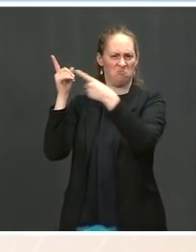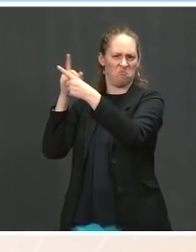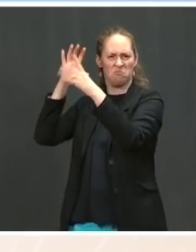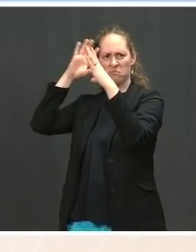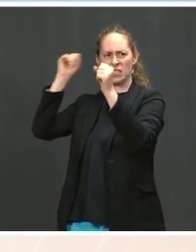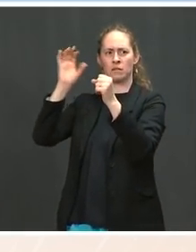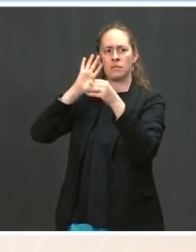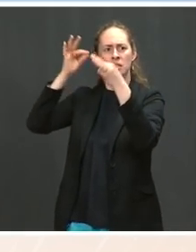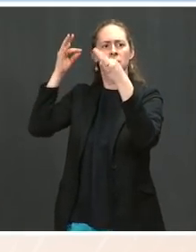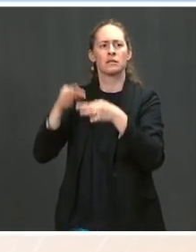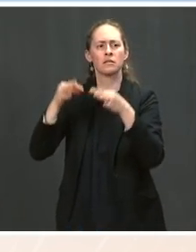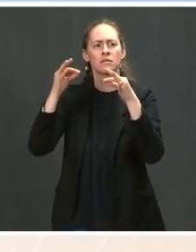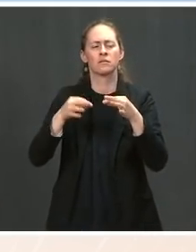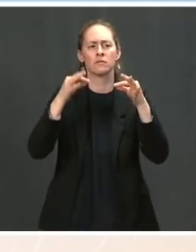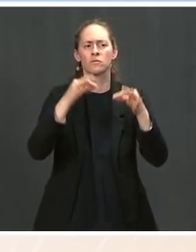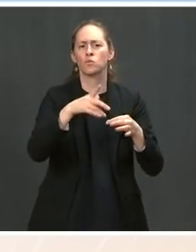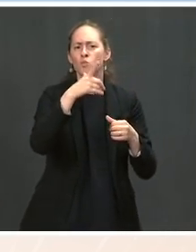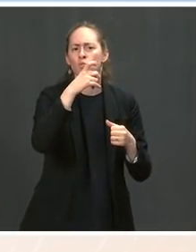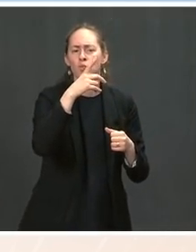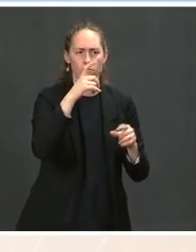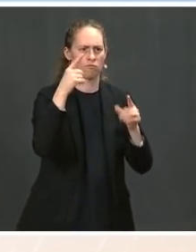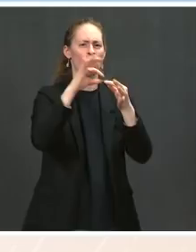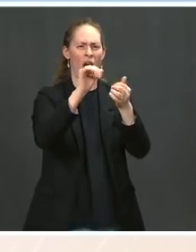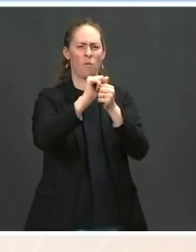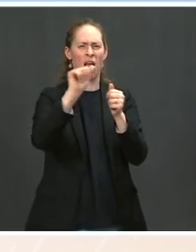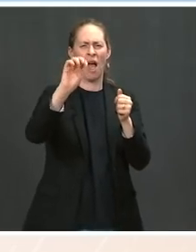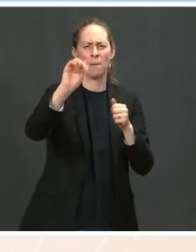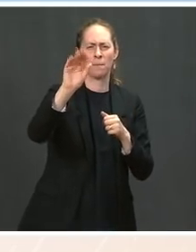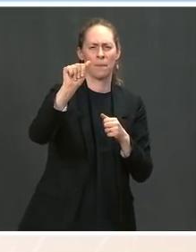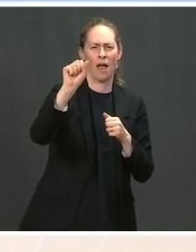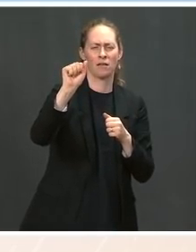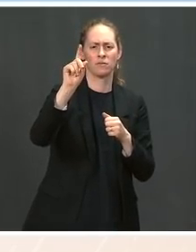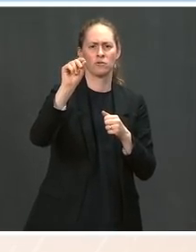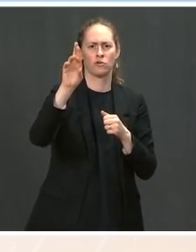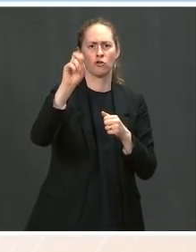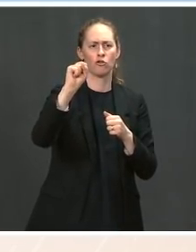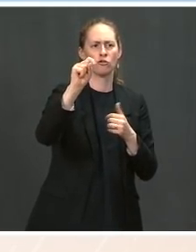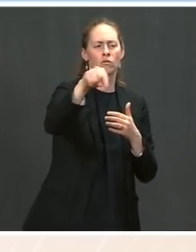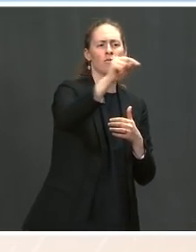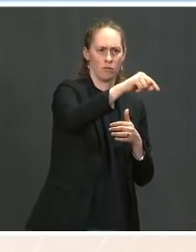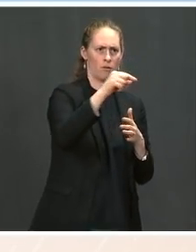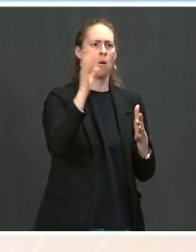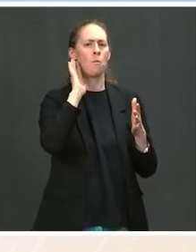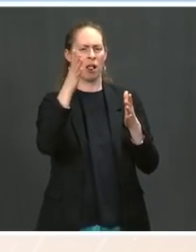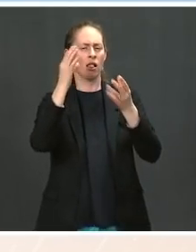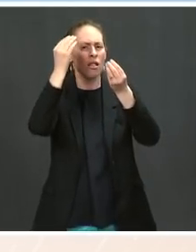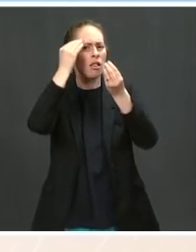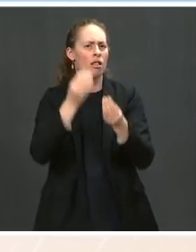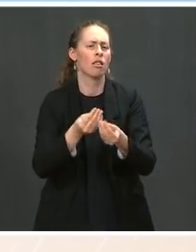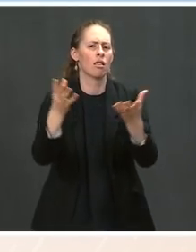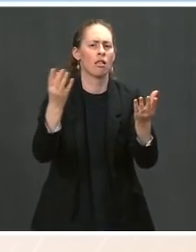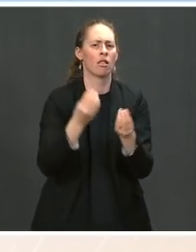to a range of posts. I hopefully will have some more on that soon. But I'm not sure if they're in those re- -- in that region.